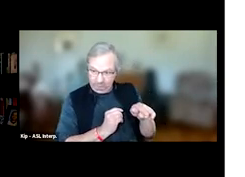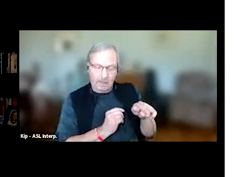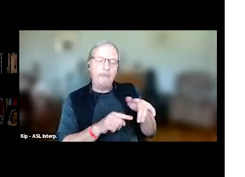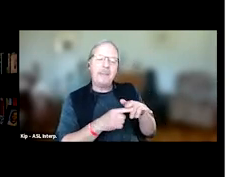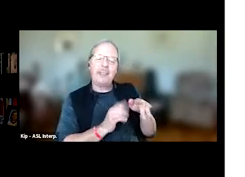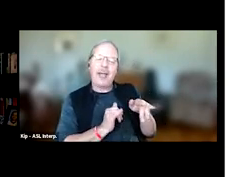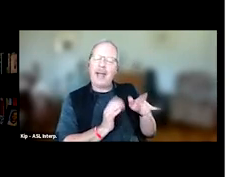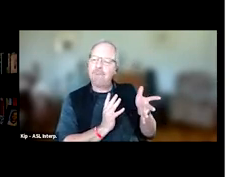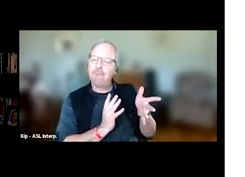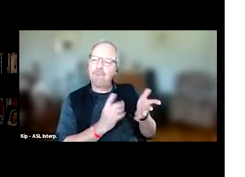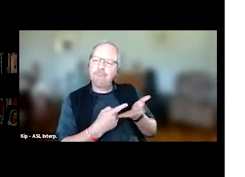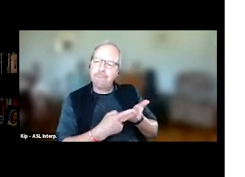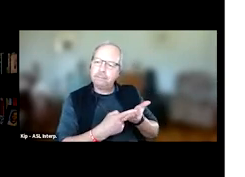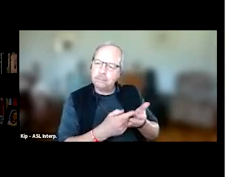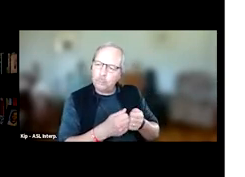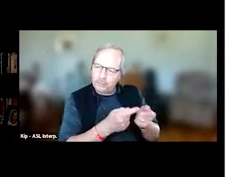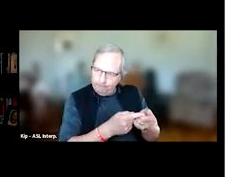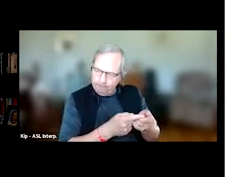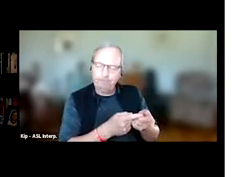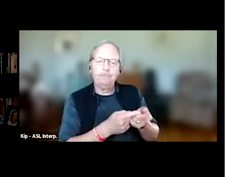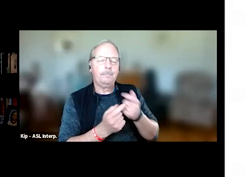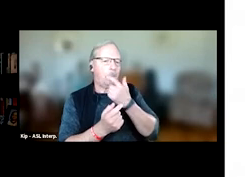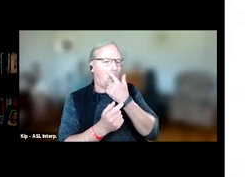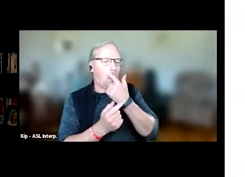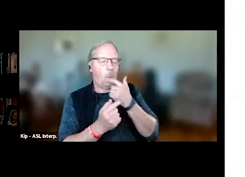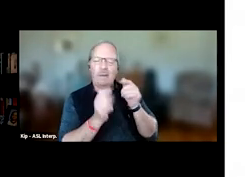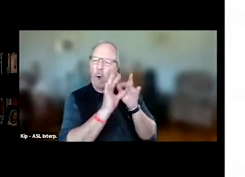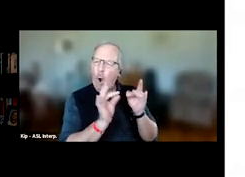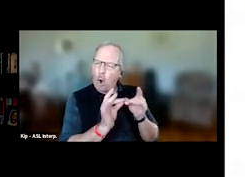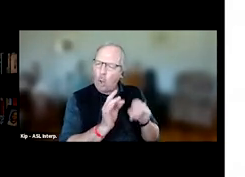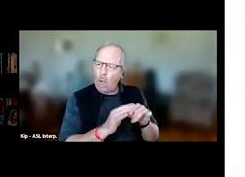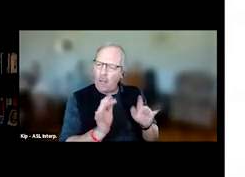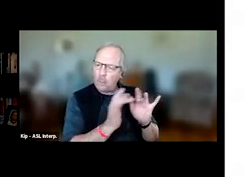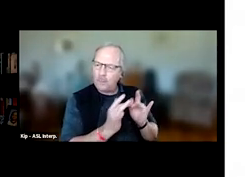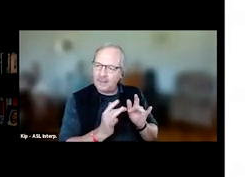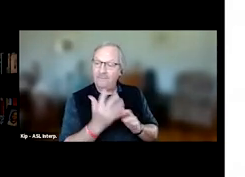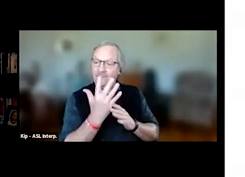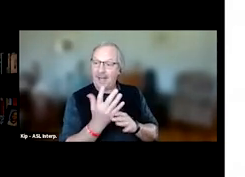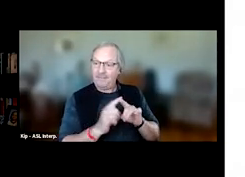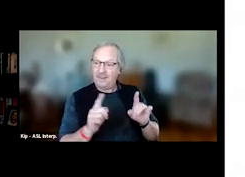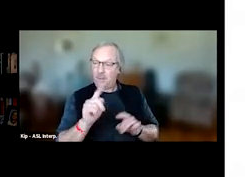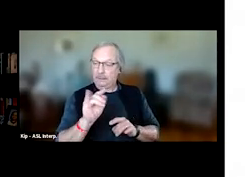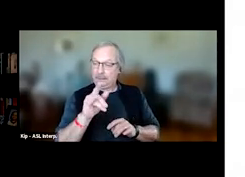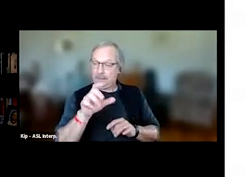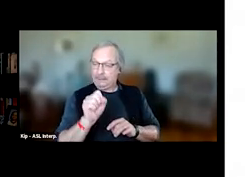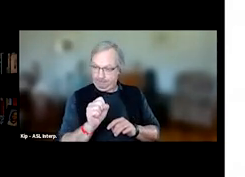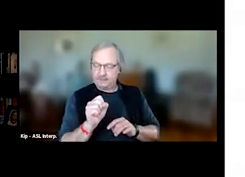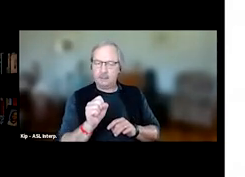So we have an article on the website with five tips for engagement on DDS collaborations